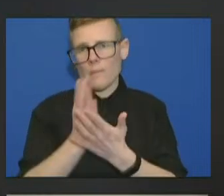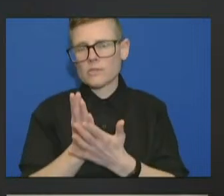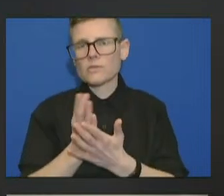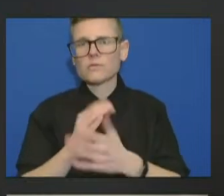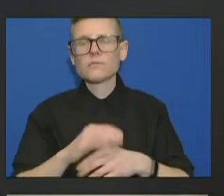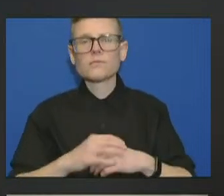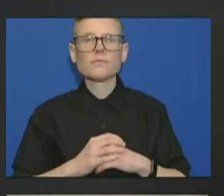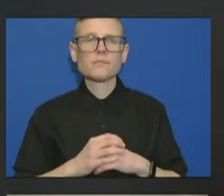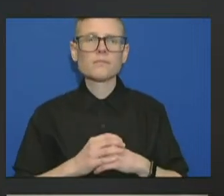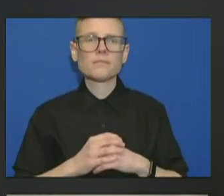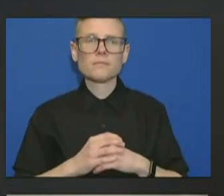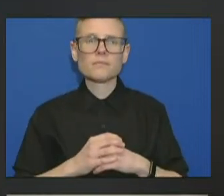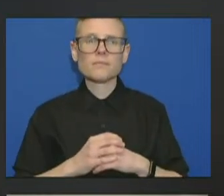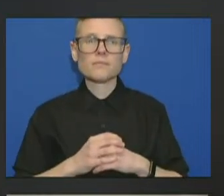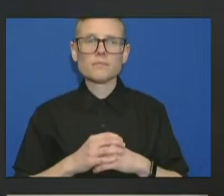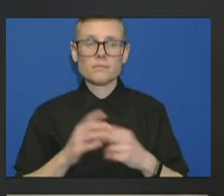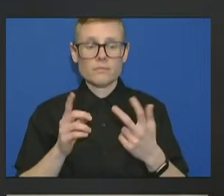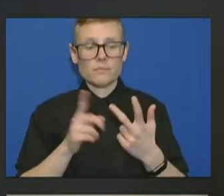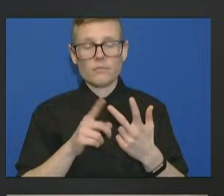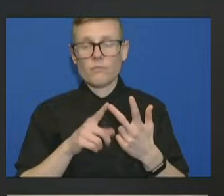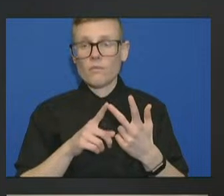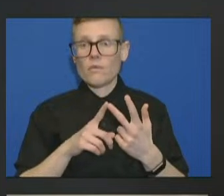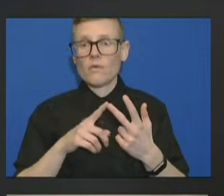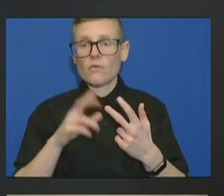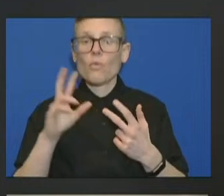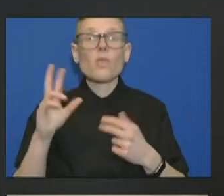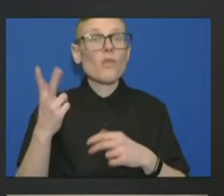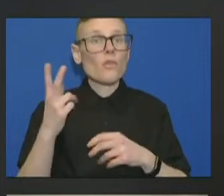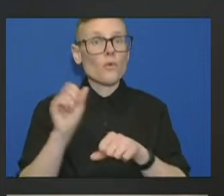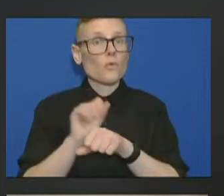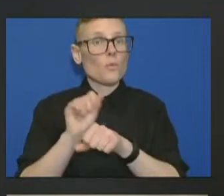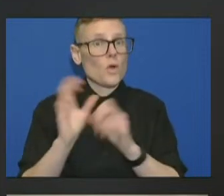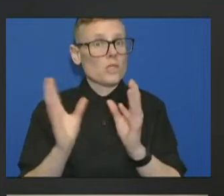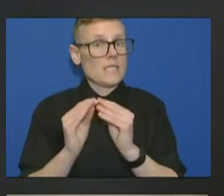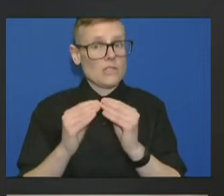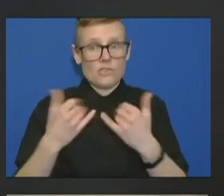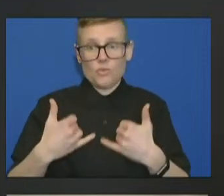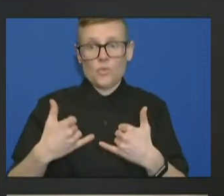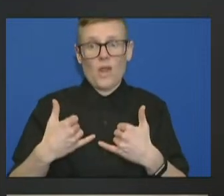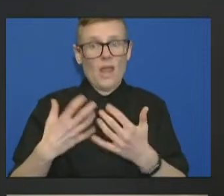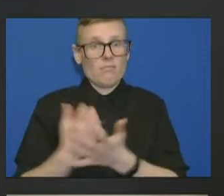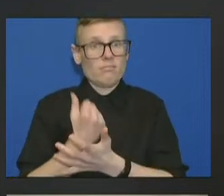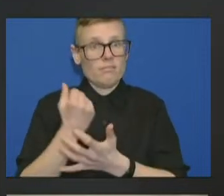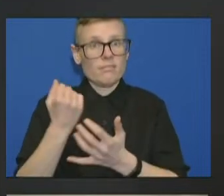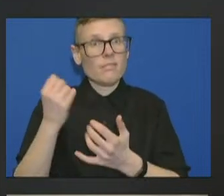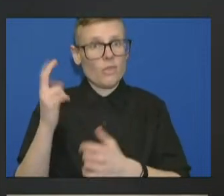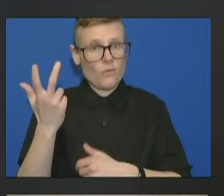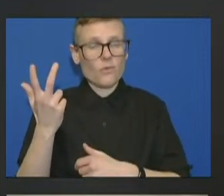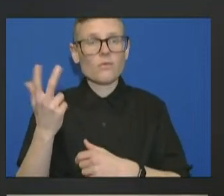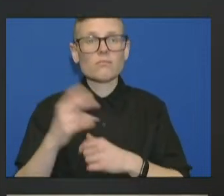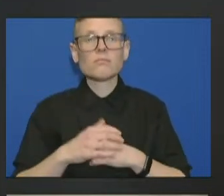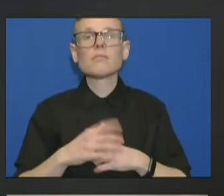questions and it helps to better understand the budget. After the